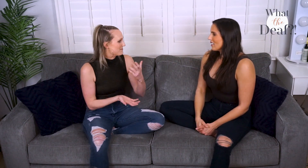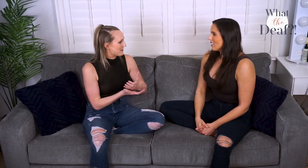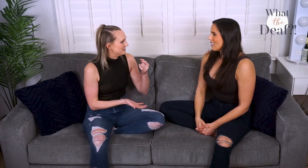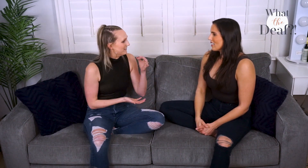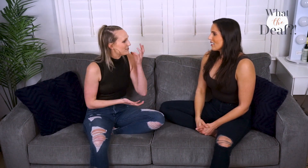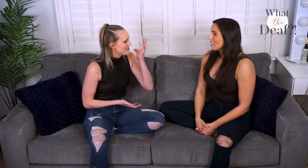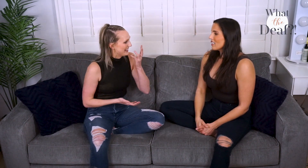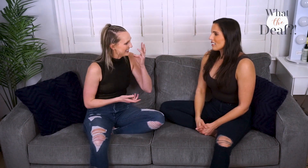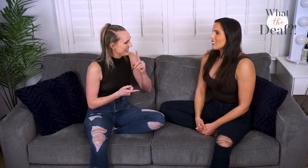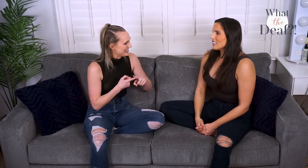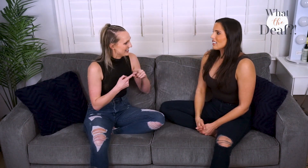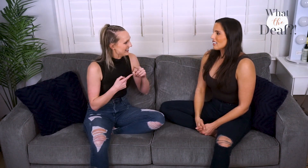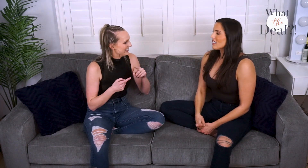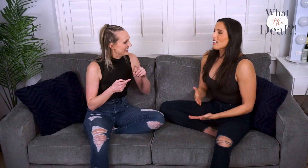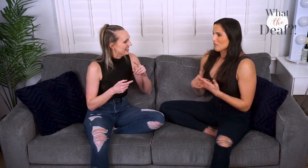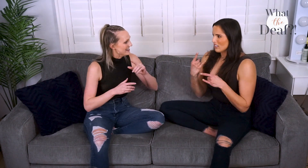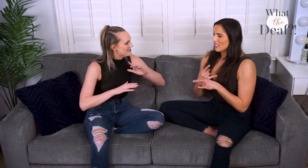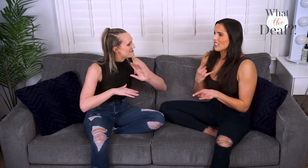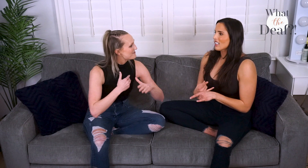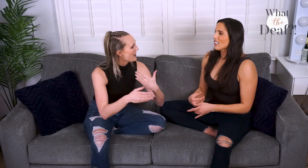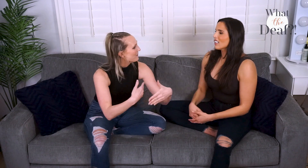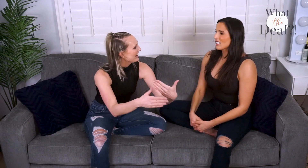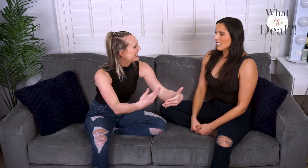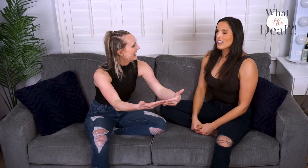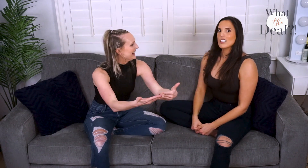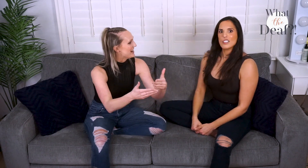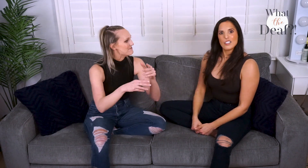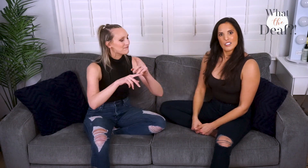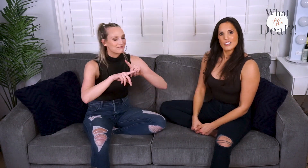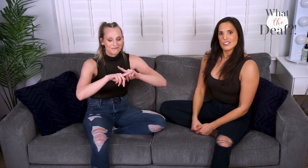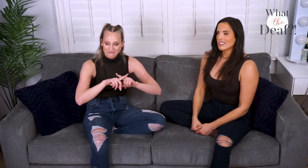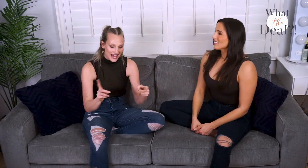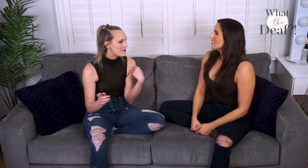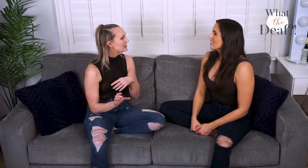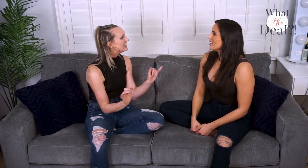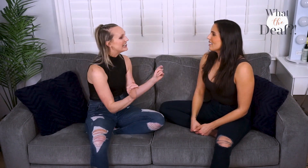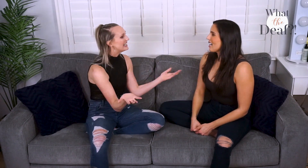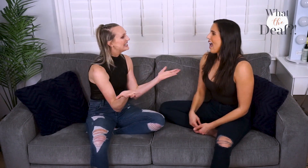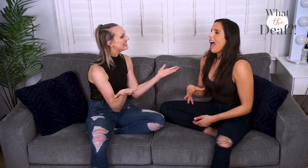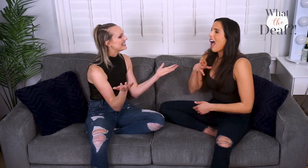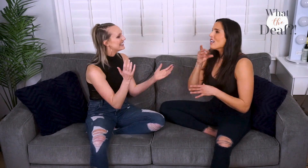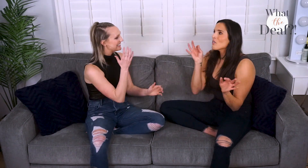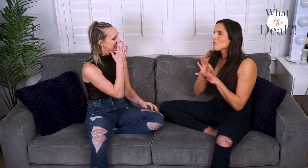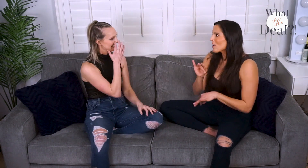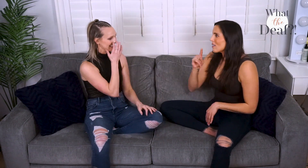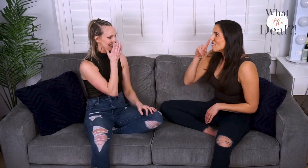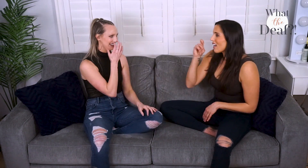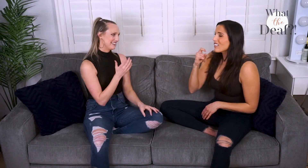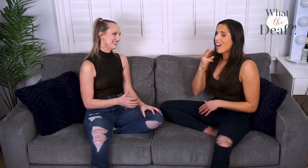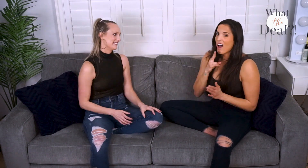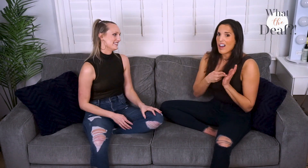maybe three glasses of wine to keep going, but you know, we did it. And it's worth it,